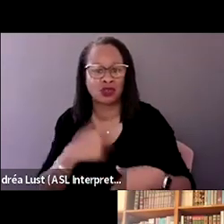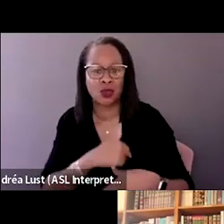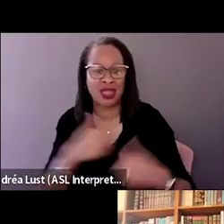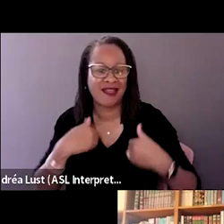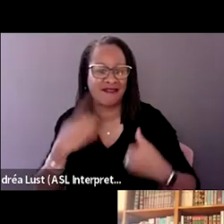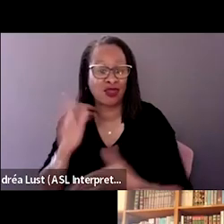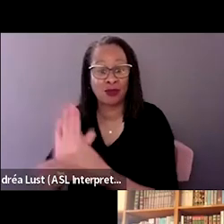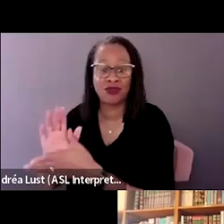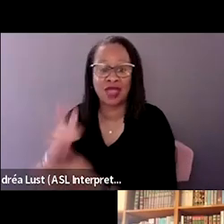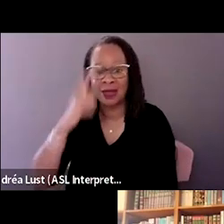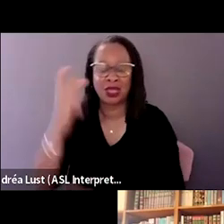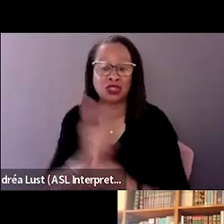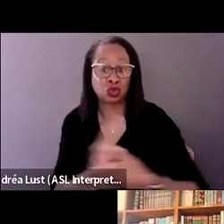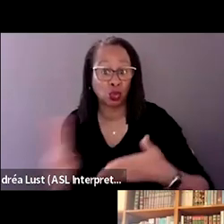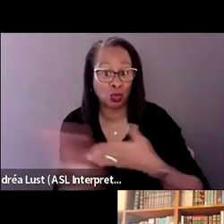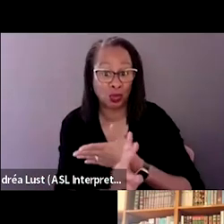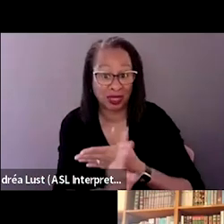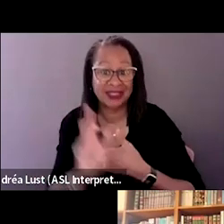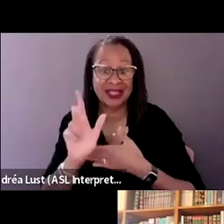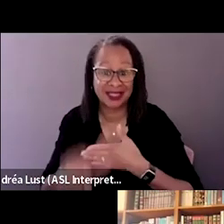because two weeks after the first broadcasting